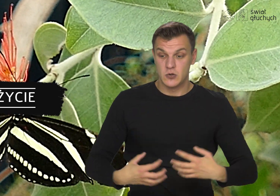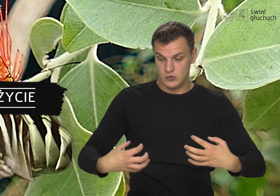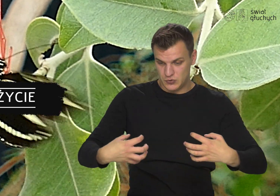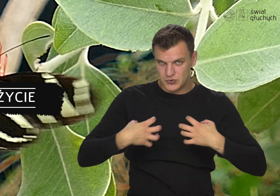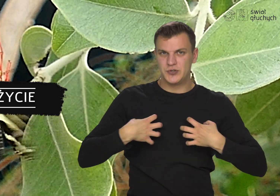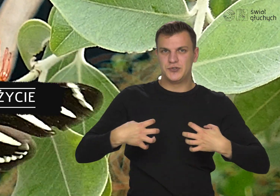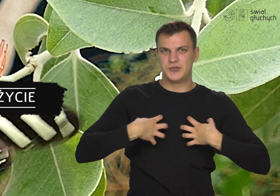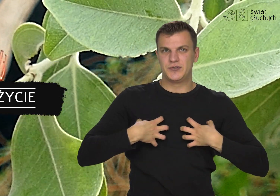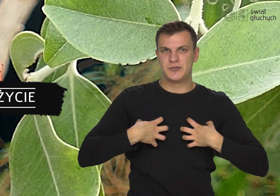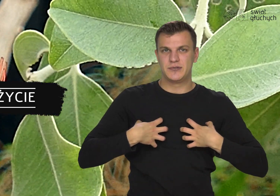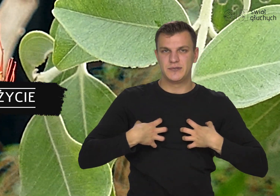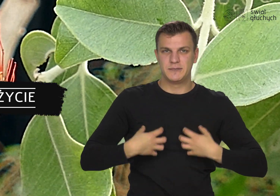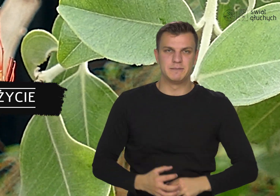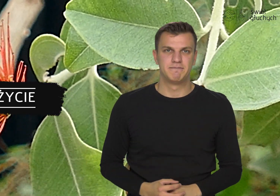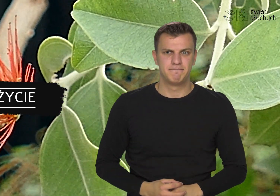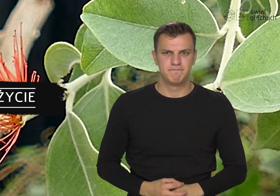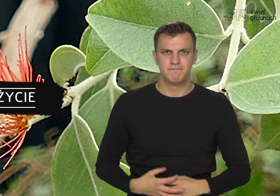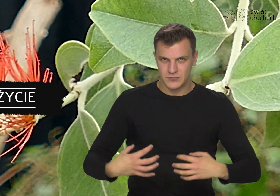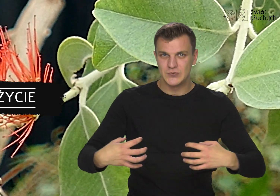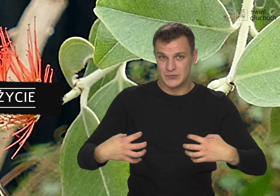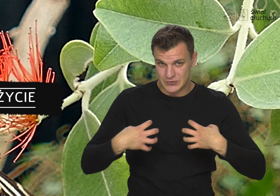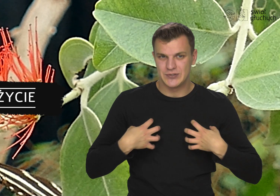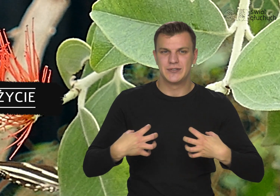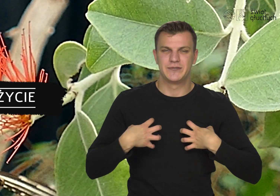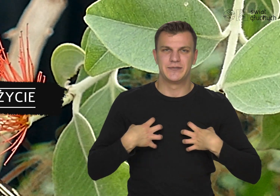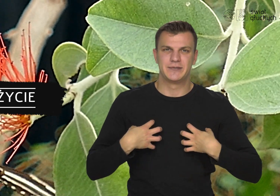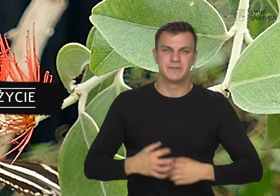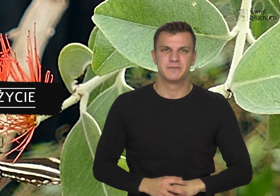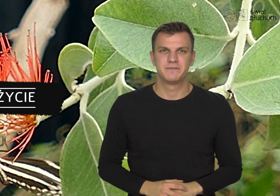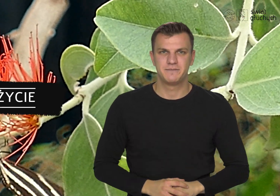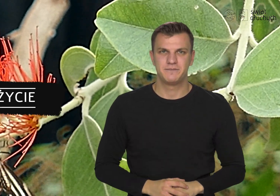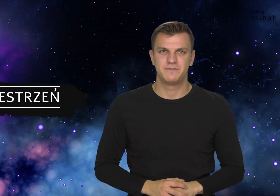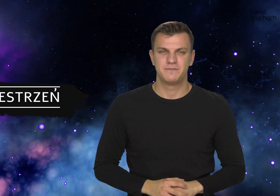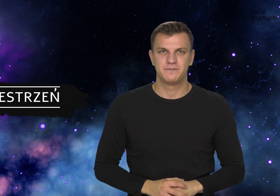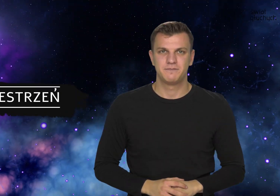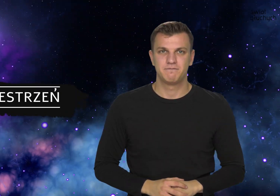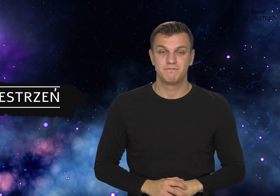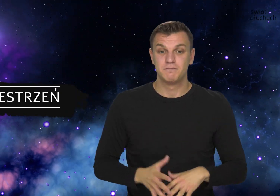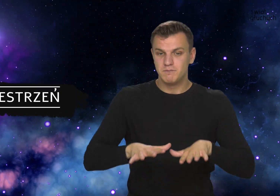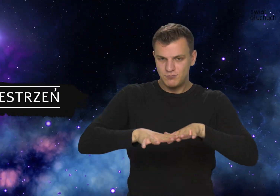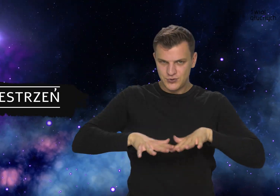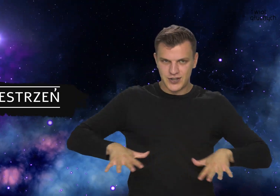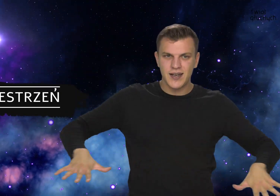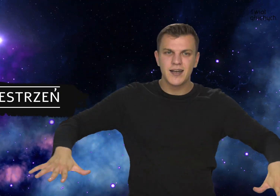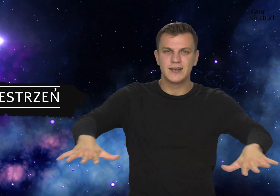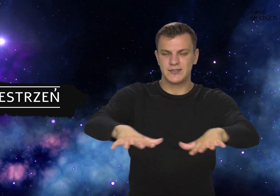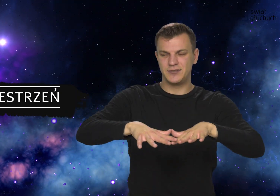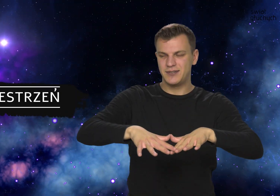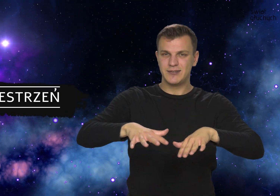LIFE, LIFE. SPACE,